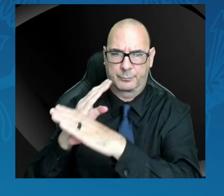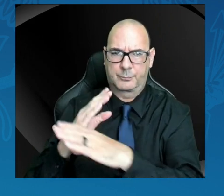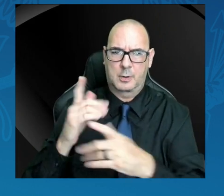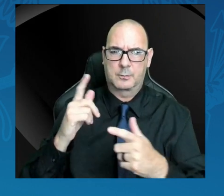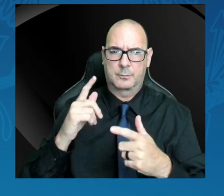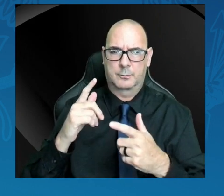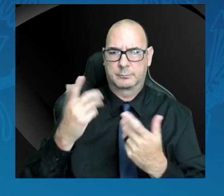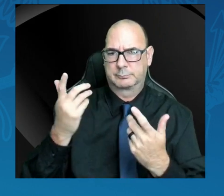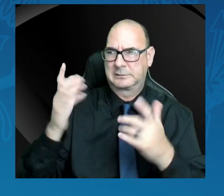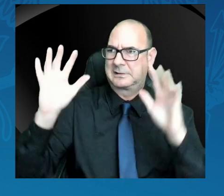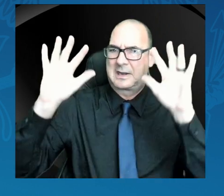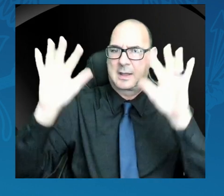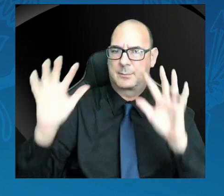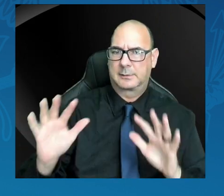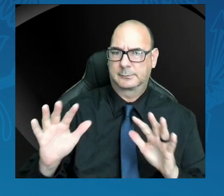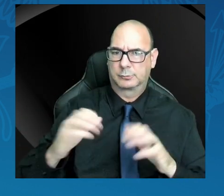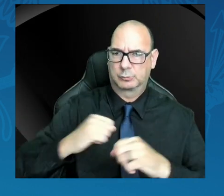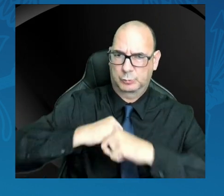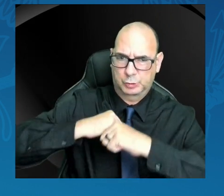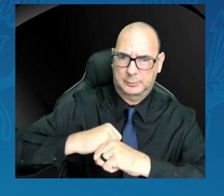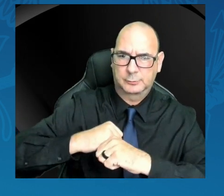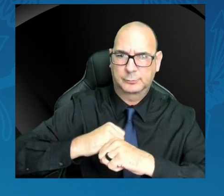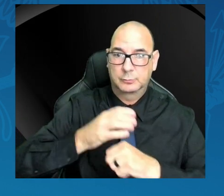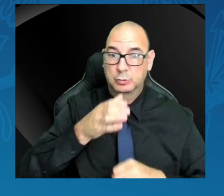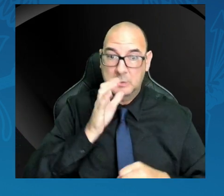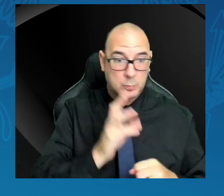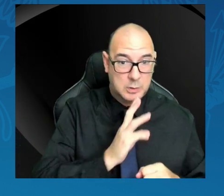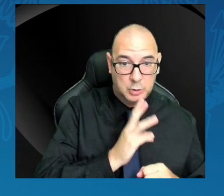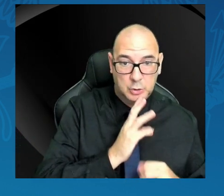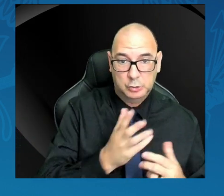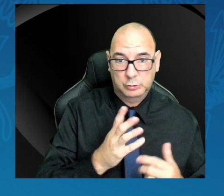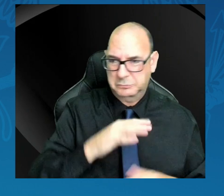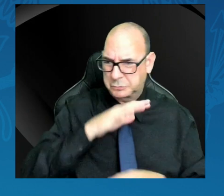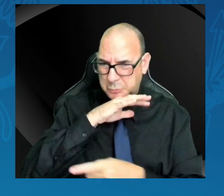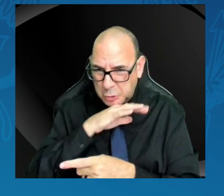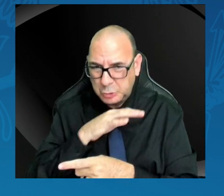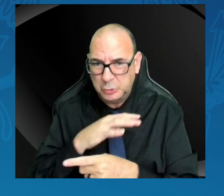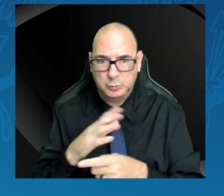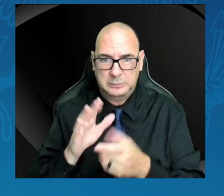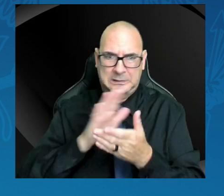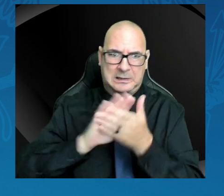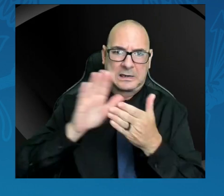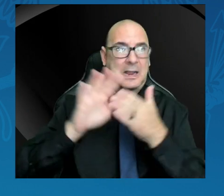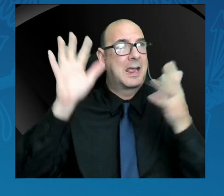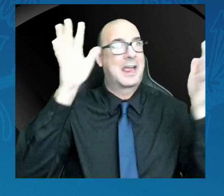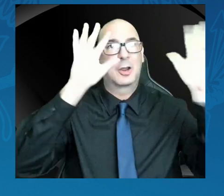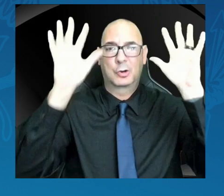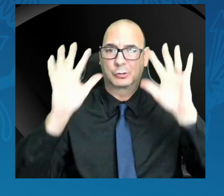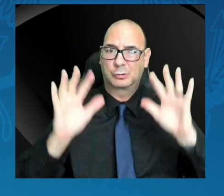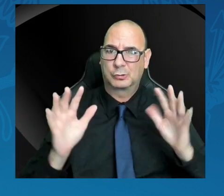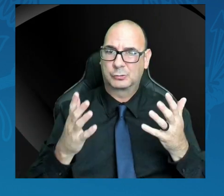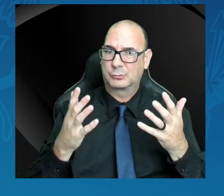or cleaning up the air that all of us breathe. That is a responsibility that we do not take lightly at the EPA.